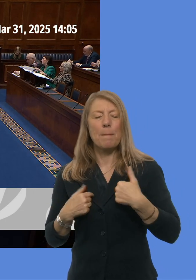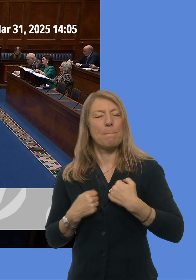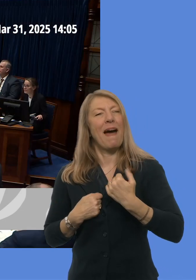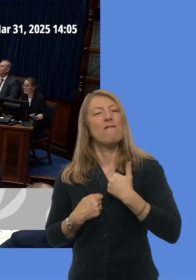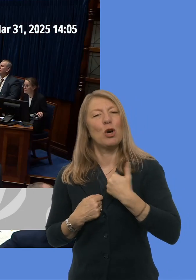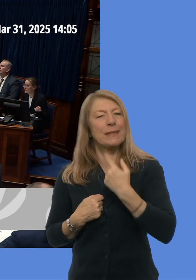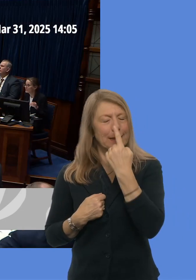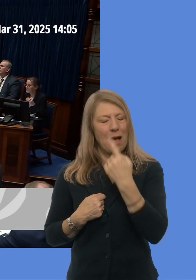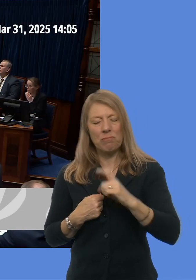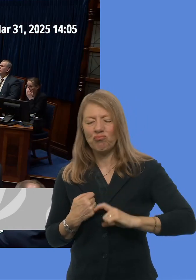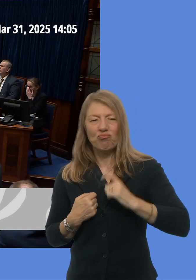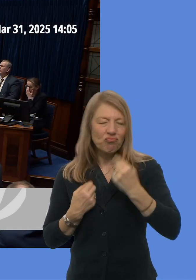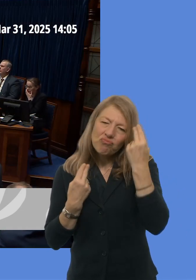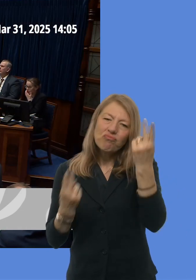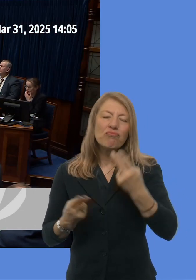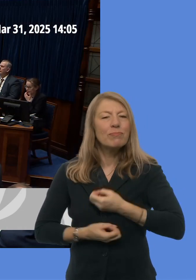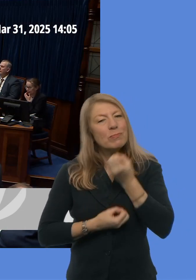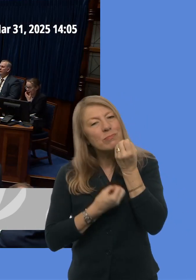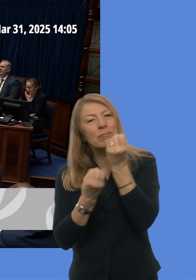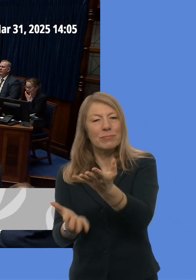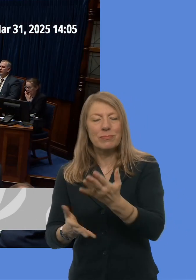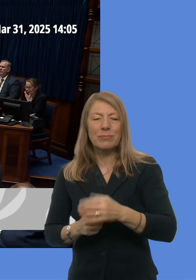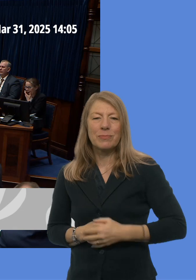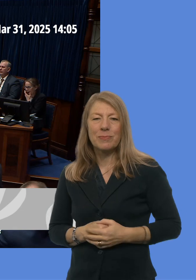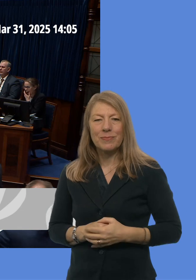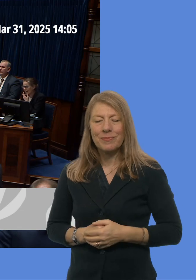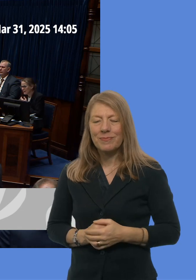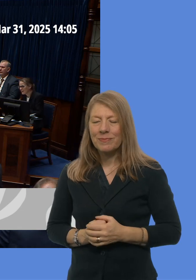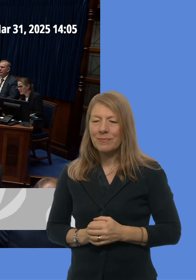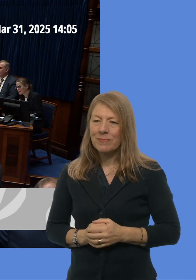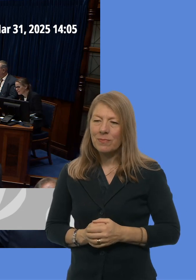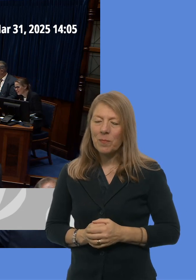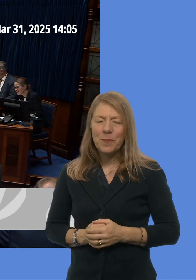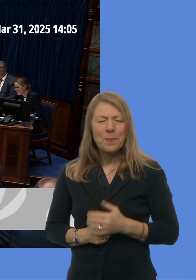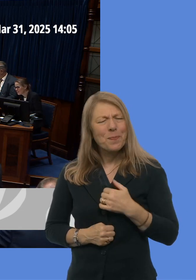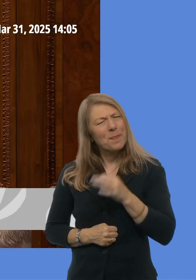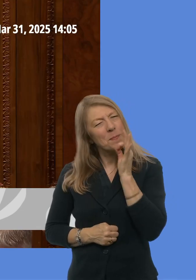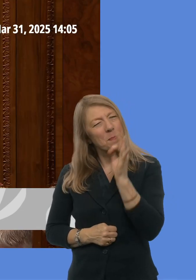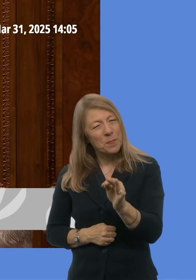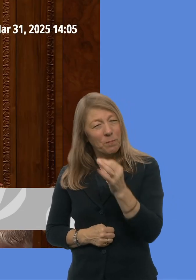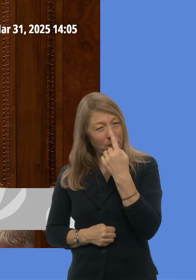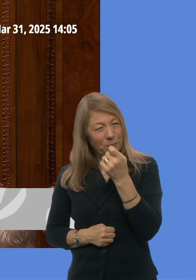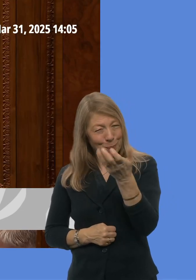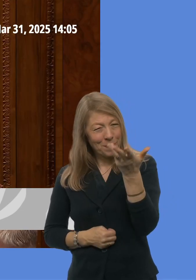I thank the Deputy First Minister for her answer. Can the Deputy First Minister give an assessment of the impact of this programme on tackling